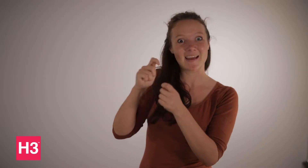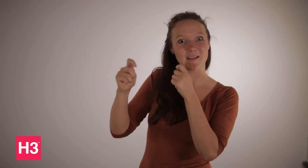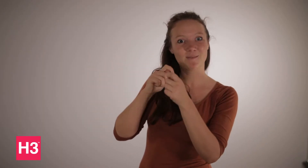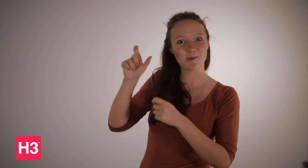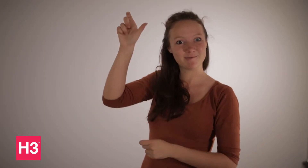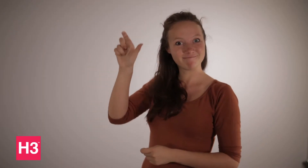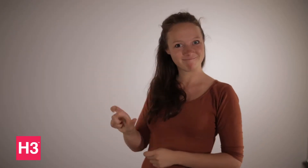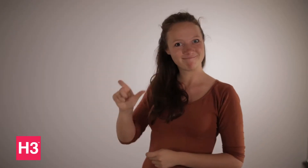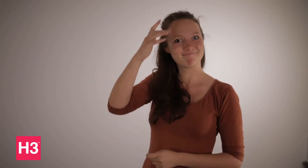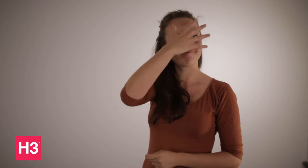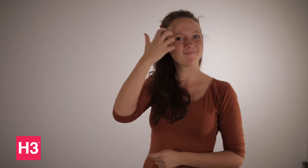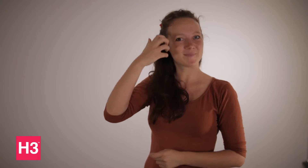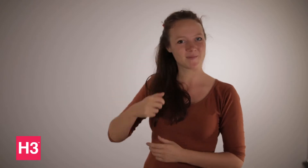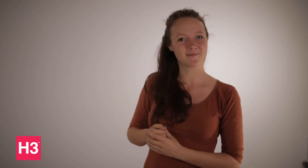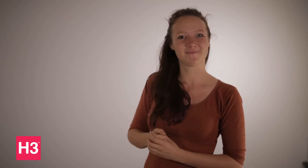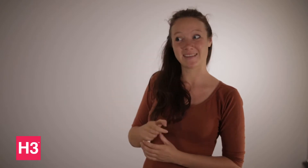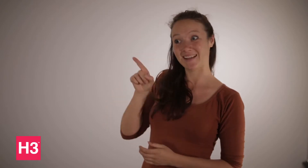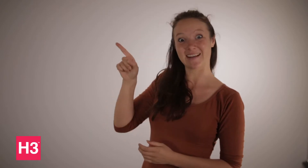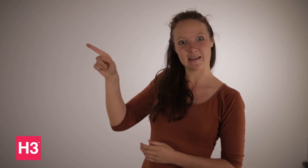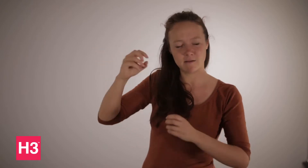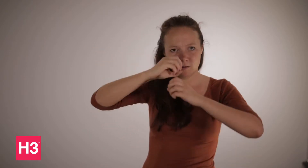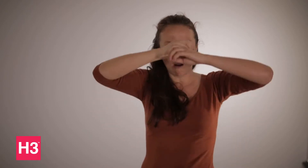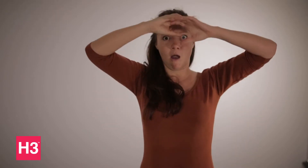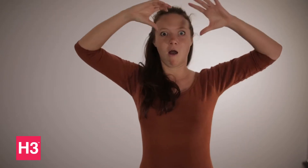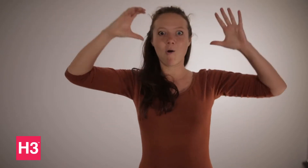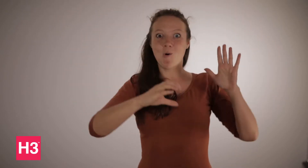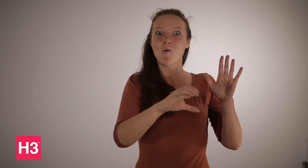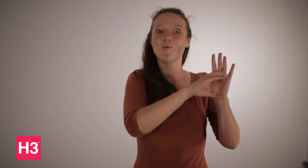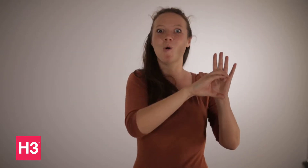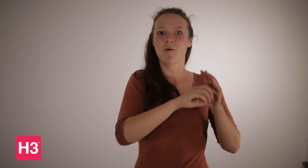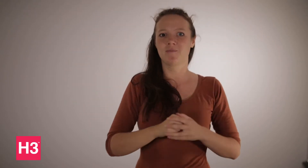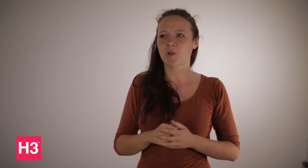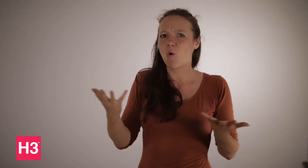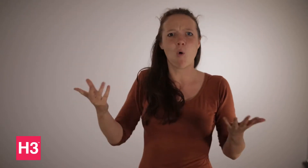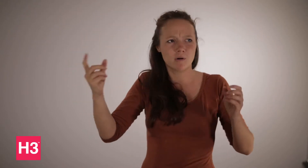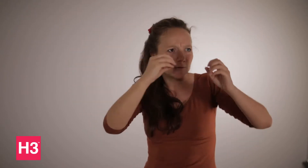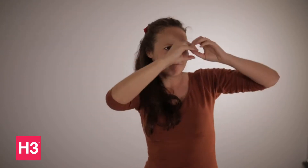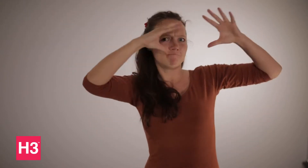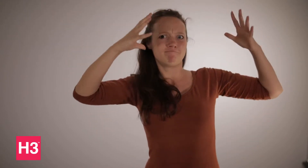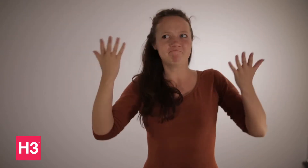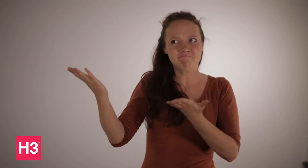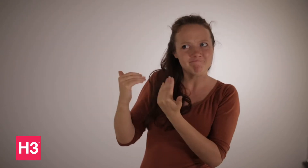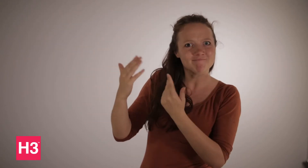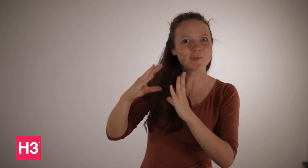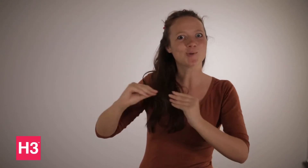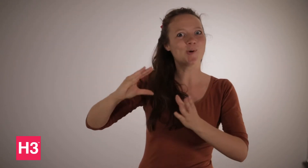I had the opportunity to interview with Ralph Fernandez about his story about designing the logo.